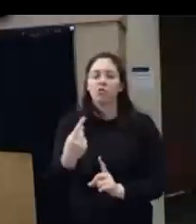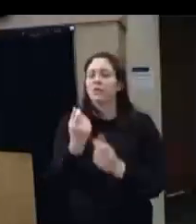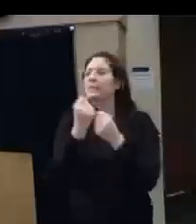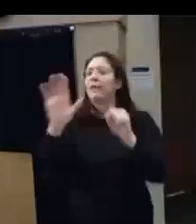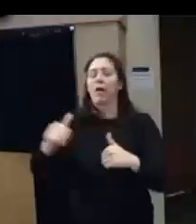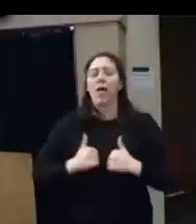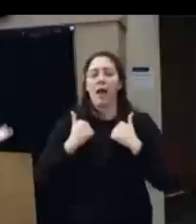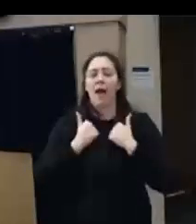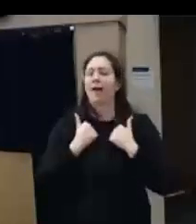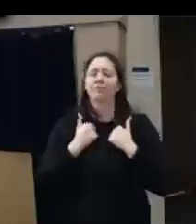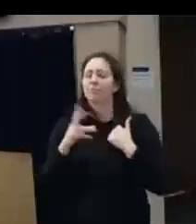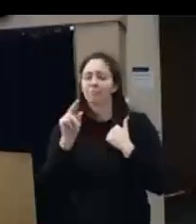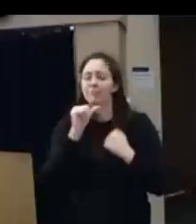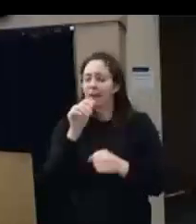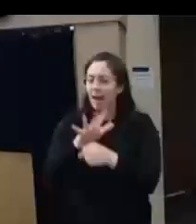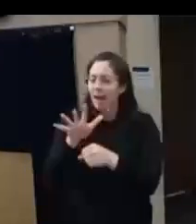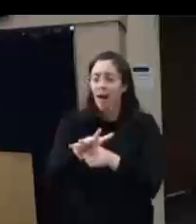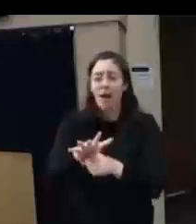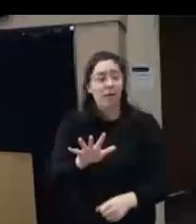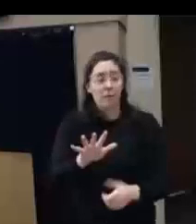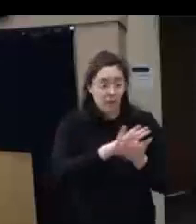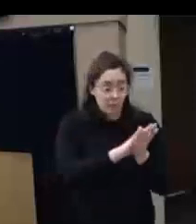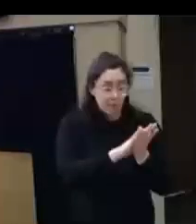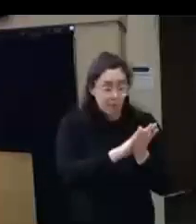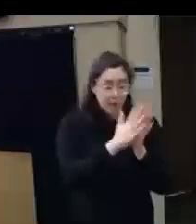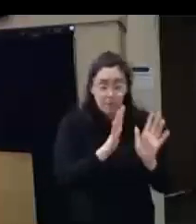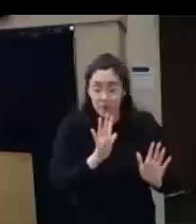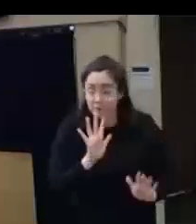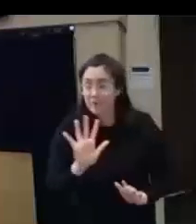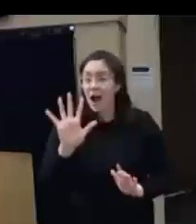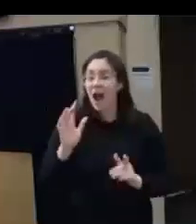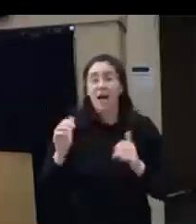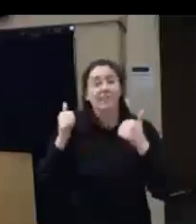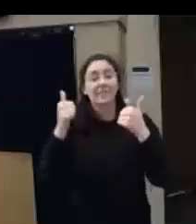it's not enough to get them to live to five it's not enough to get them to survive until 18 we want